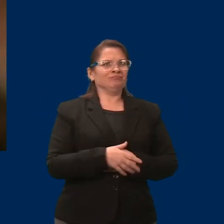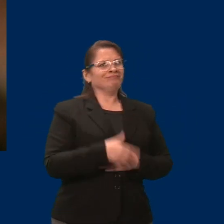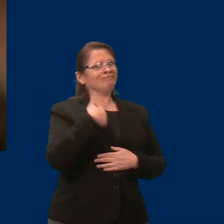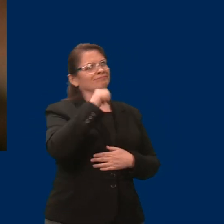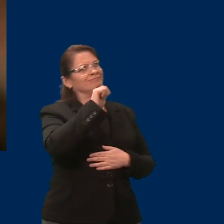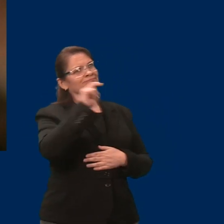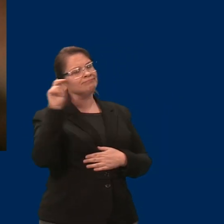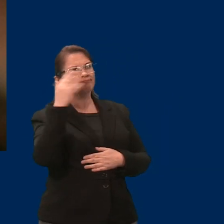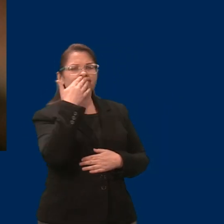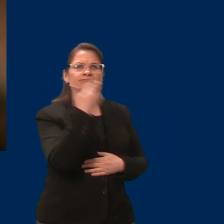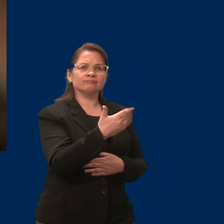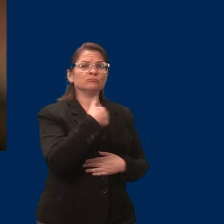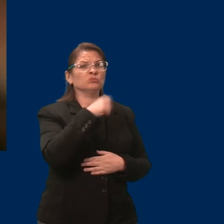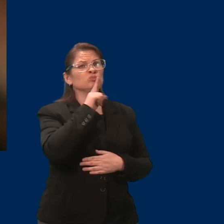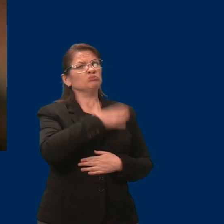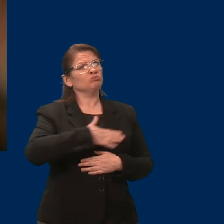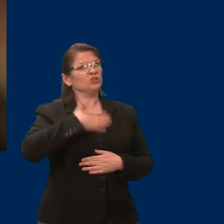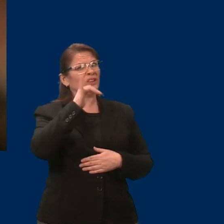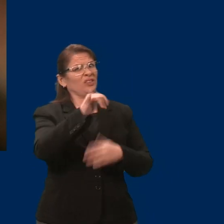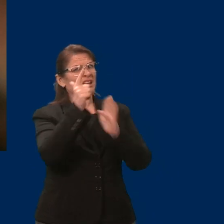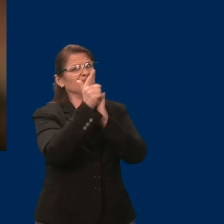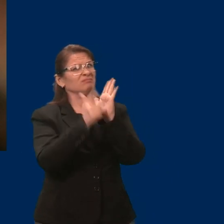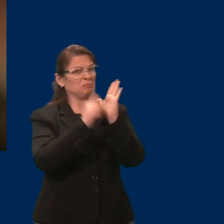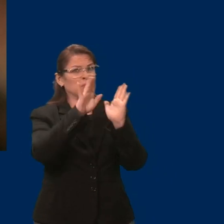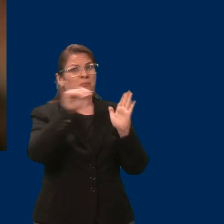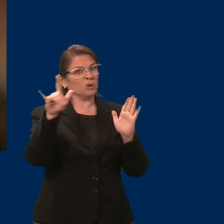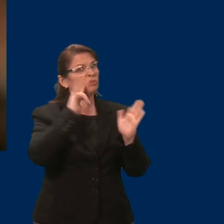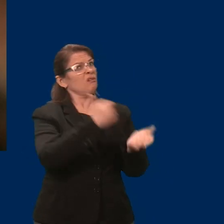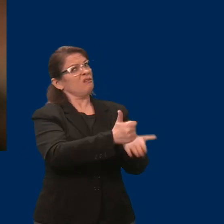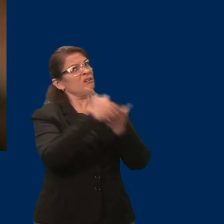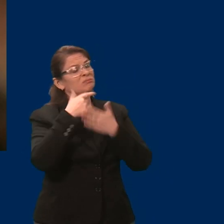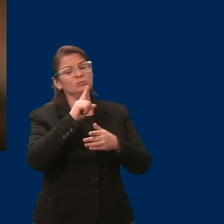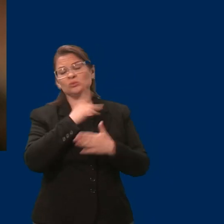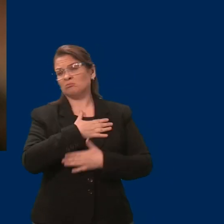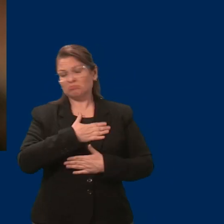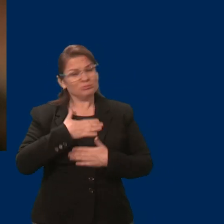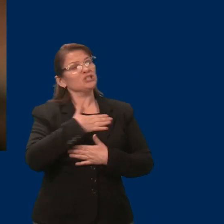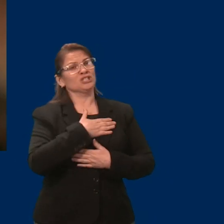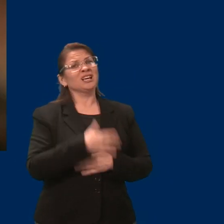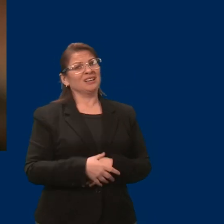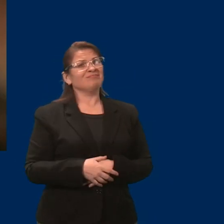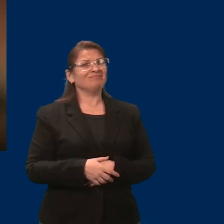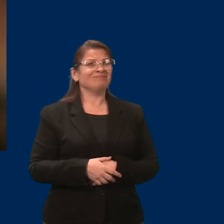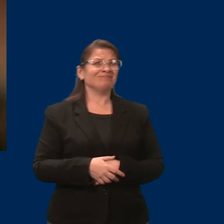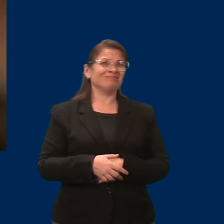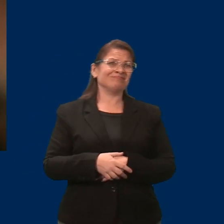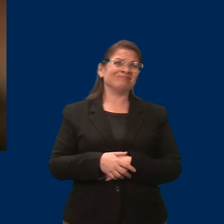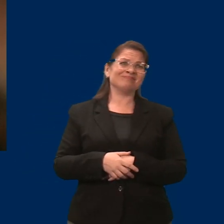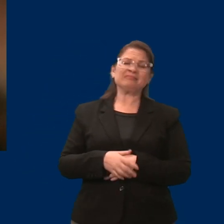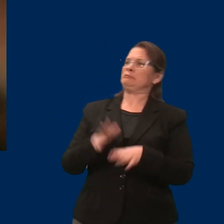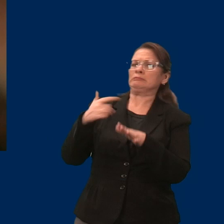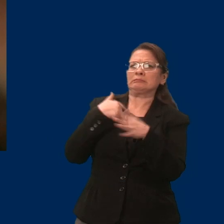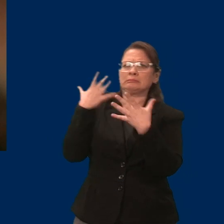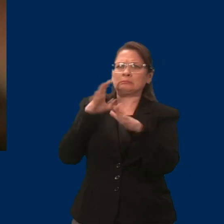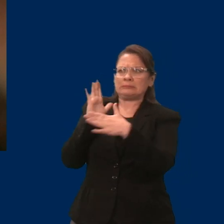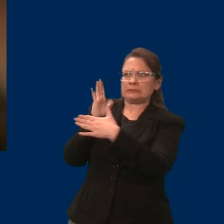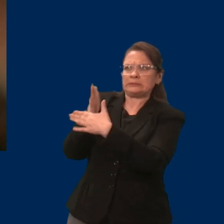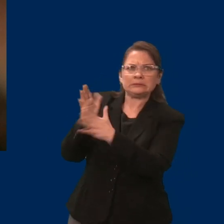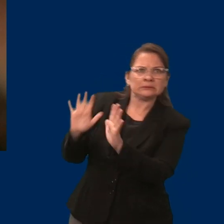(Erica) Yeah. (Quinn) Well, I hate to cut in, because there is so much to discuss.